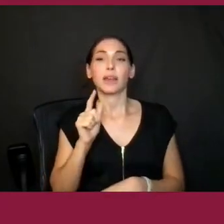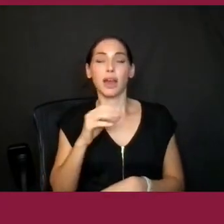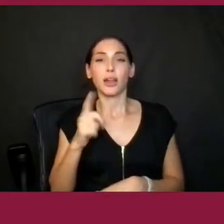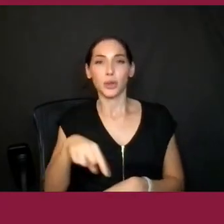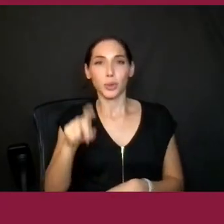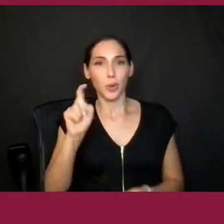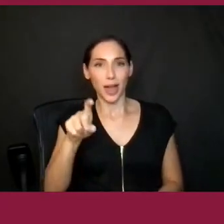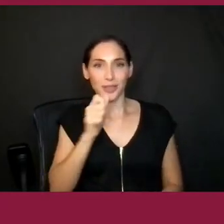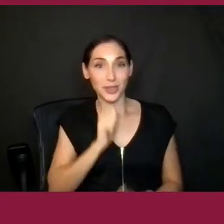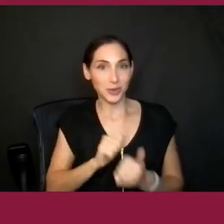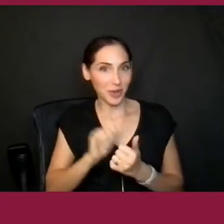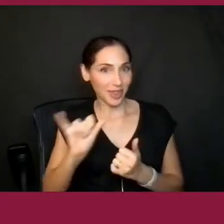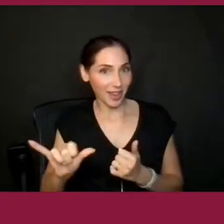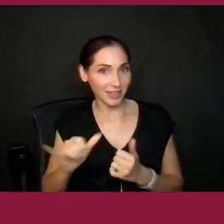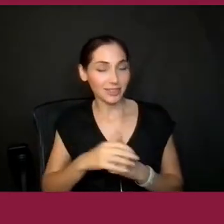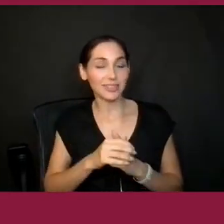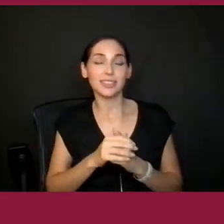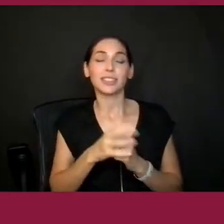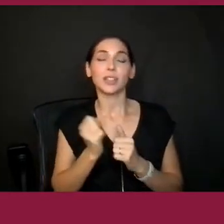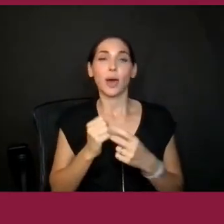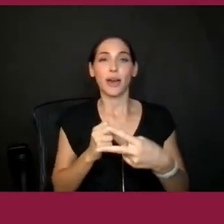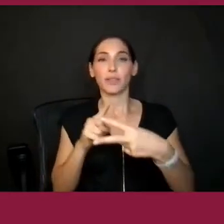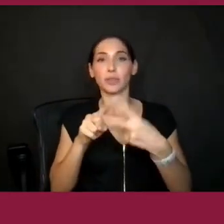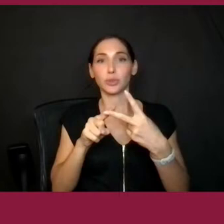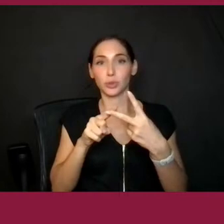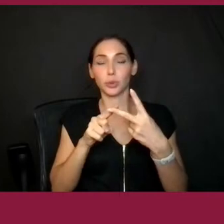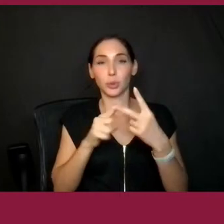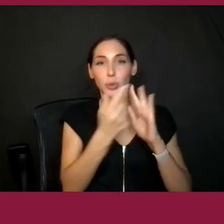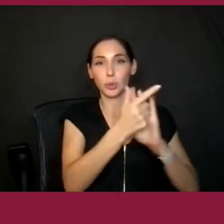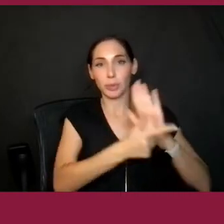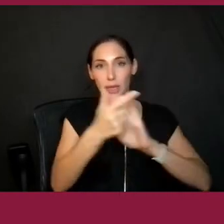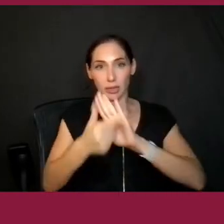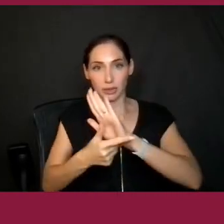deal with them. So there were two bills that would have allowed